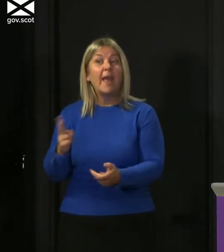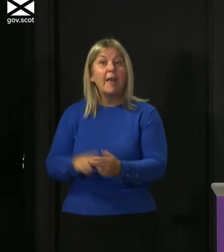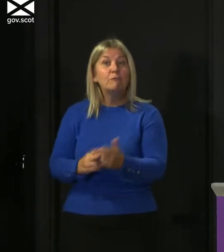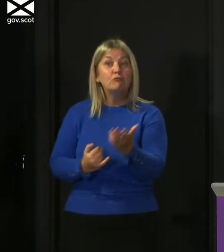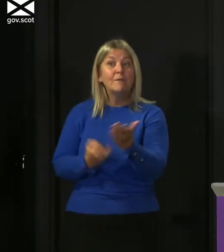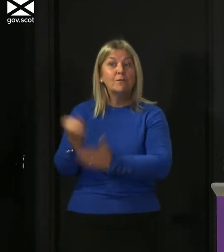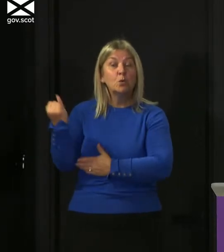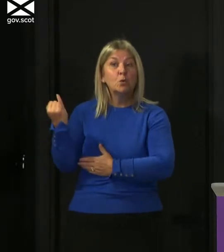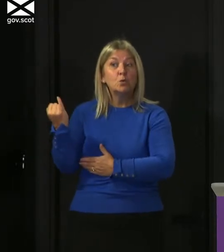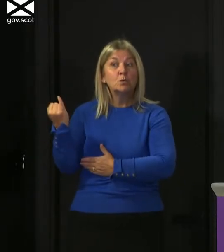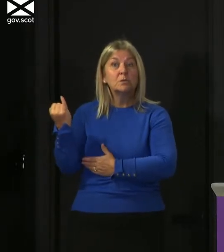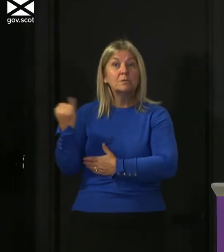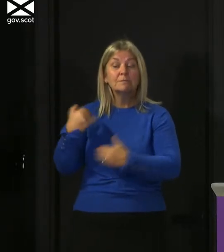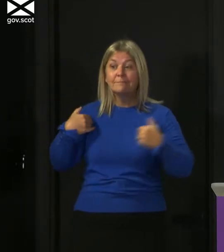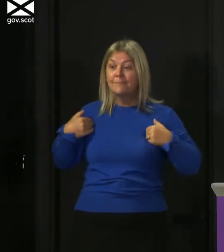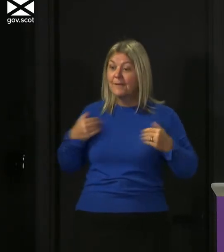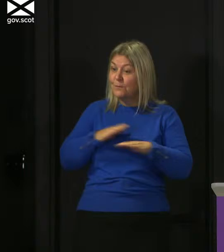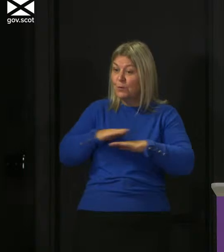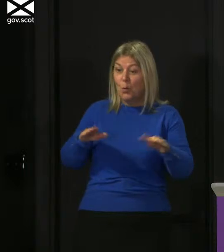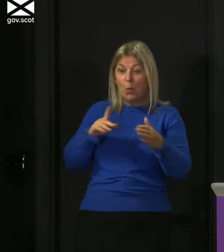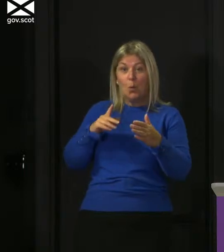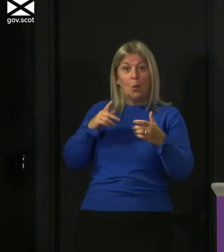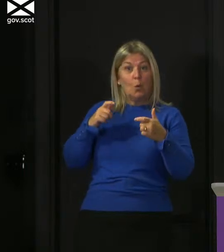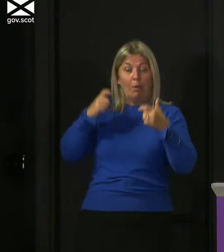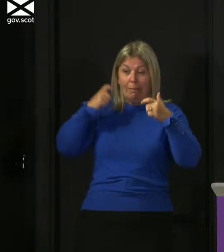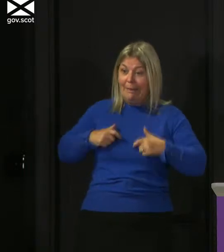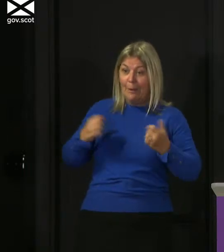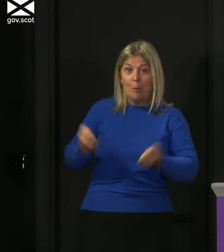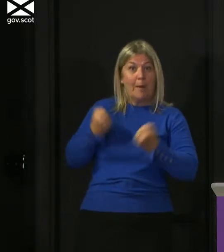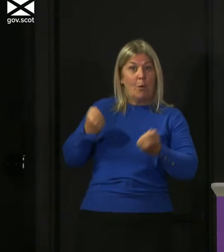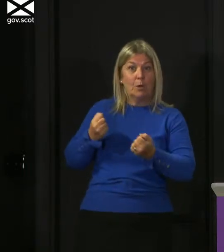no legal power, no party leader does to force that to happen, I think you know that.